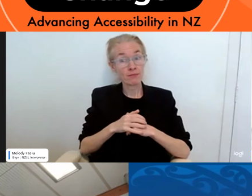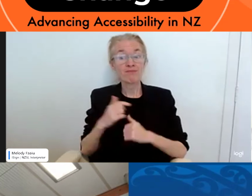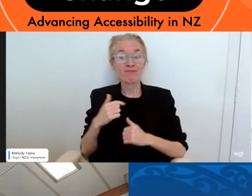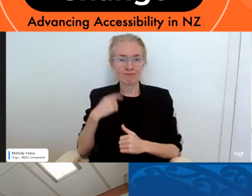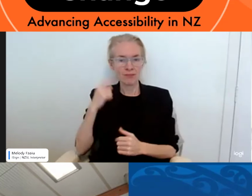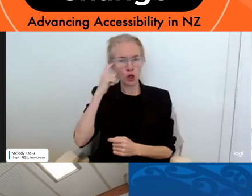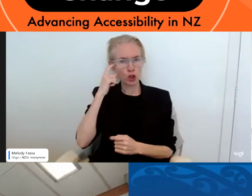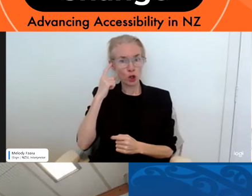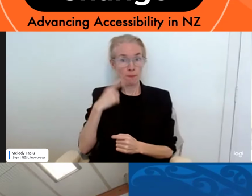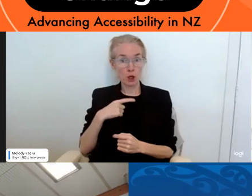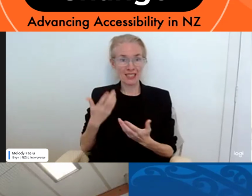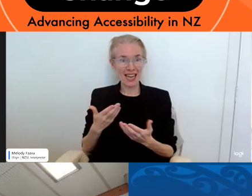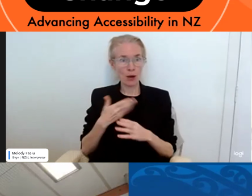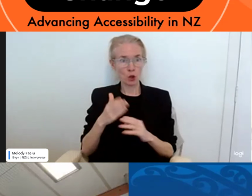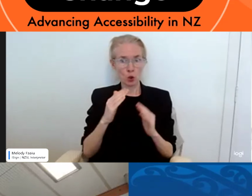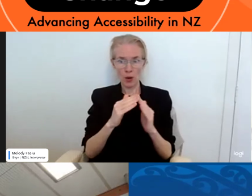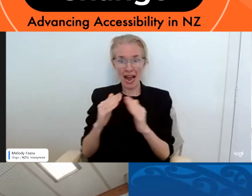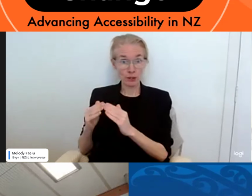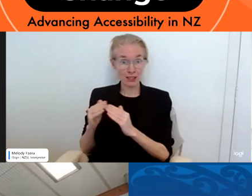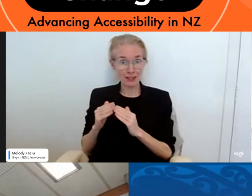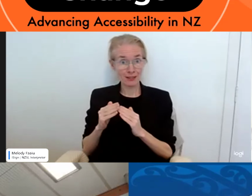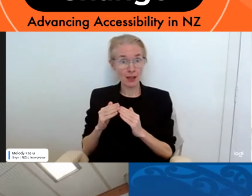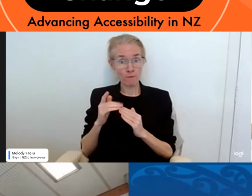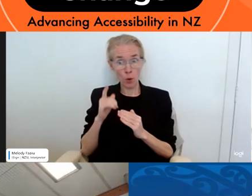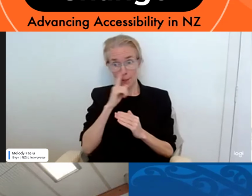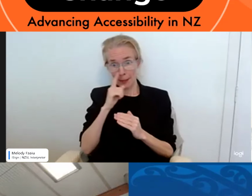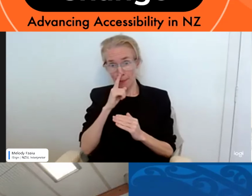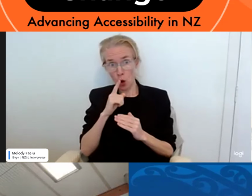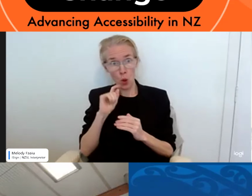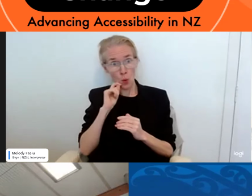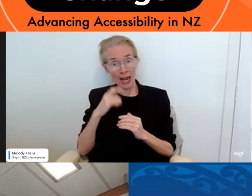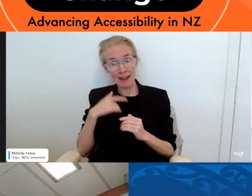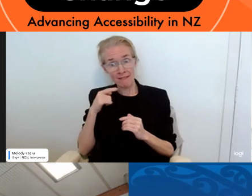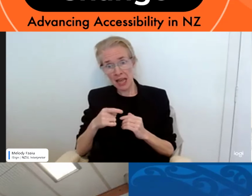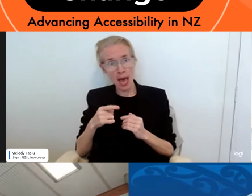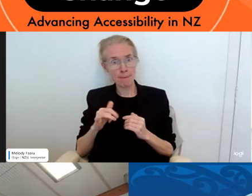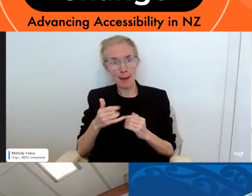being built for the next 50 years or so, which completely and utterly